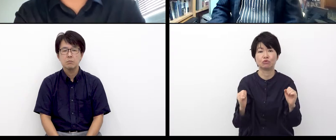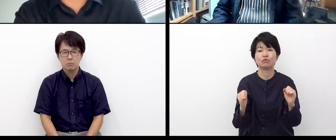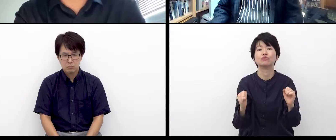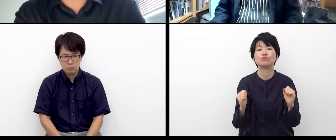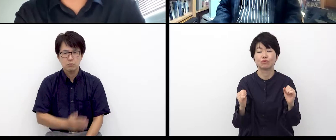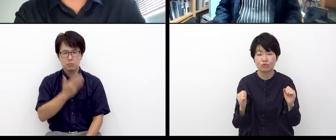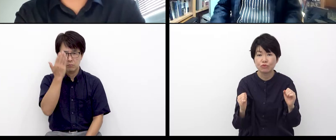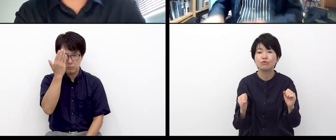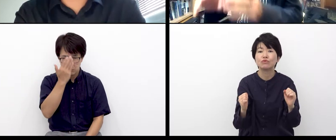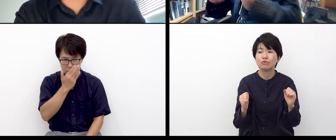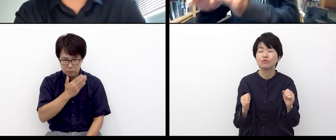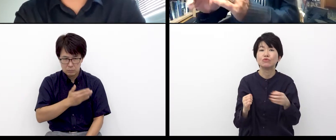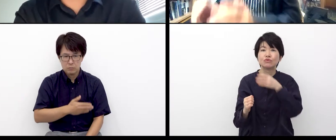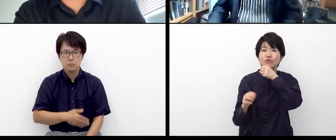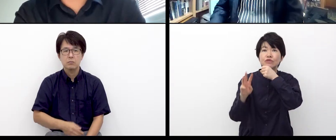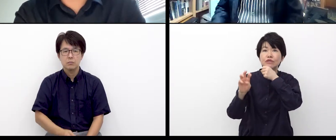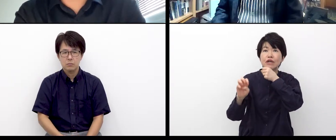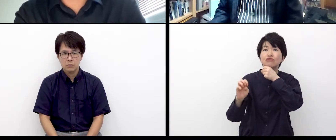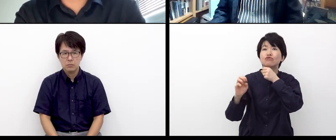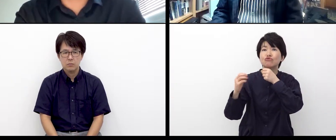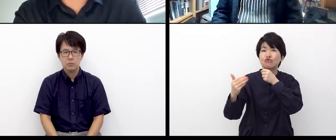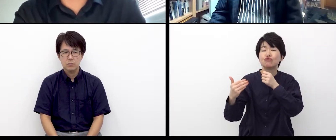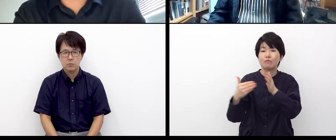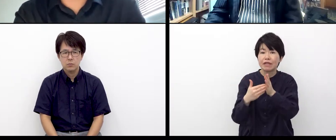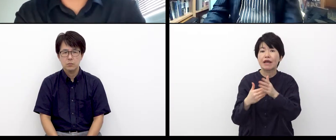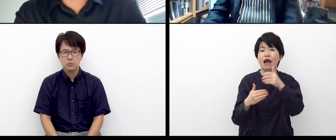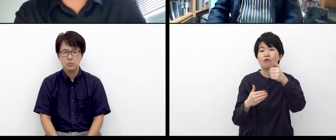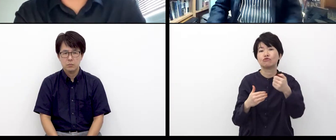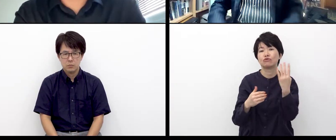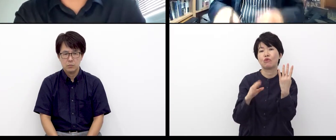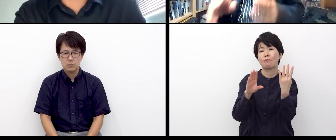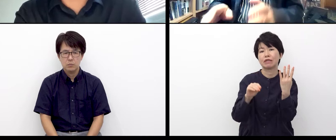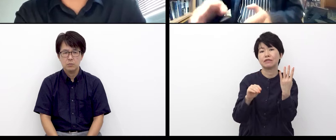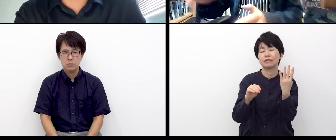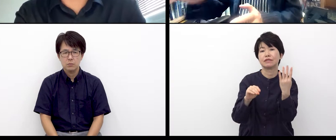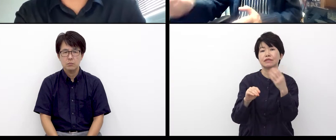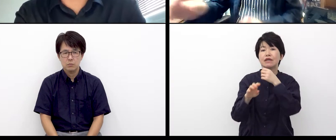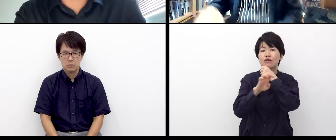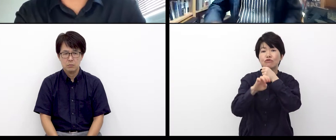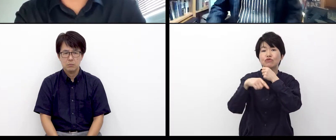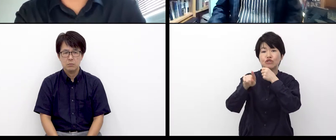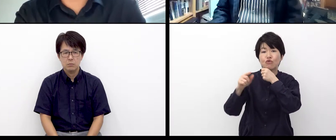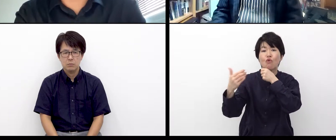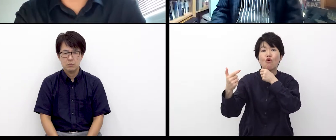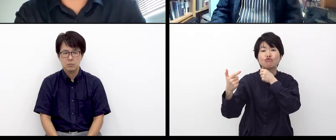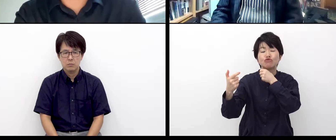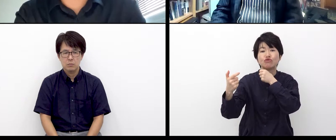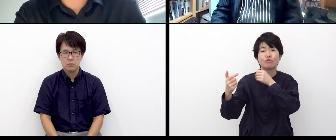up to 39 years old. And 610,000